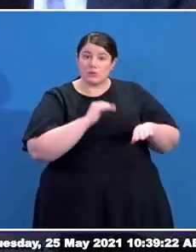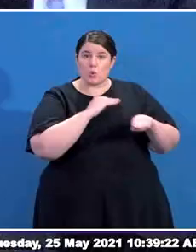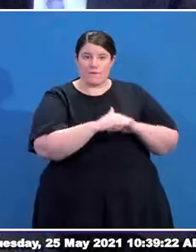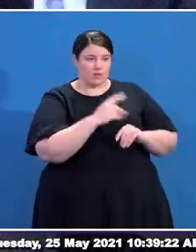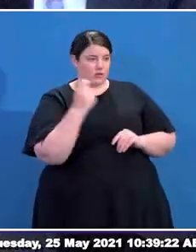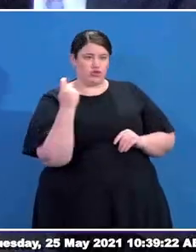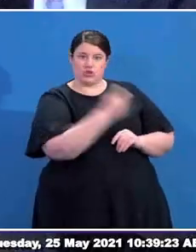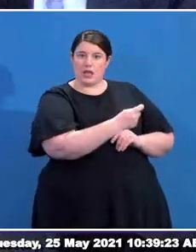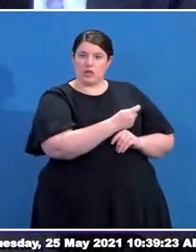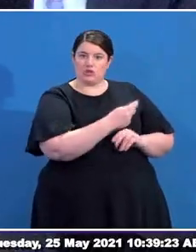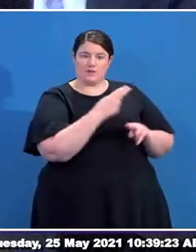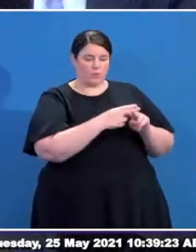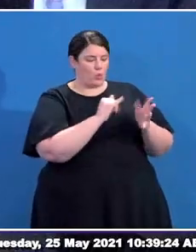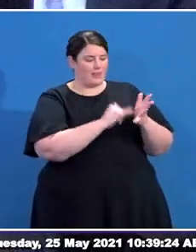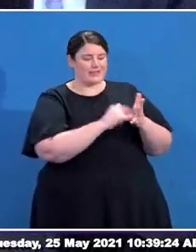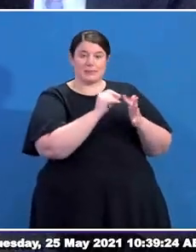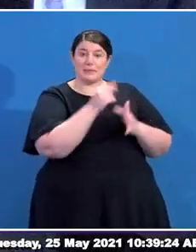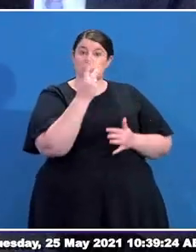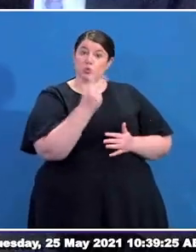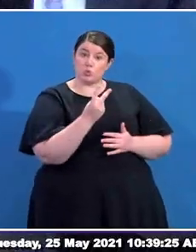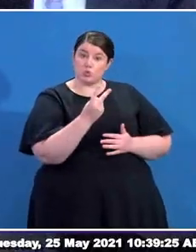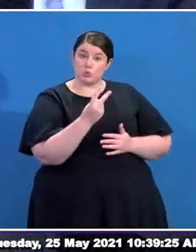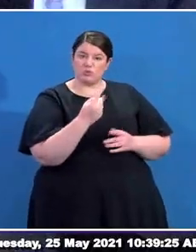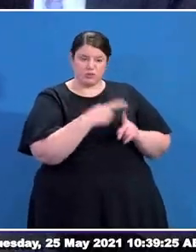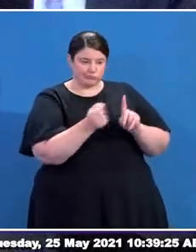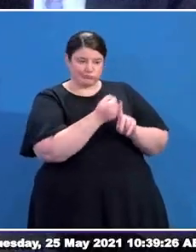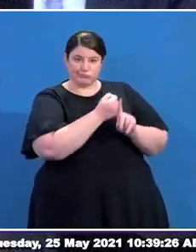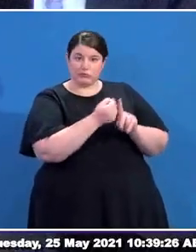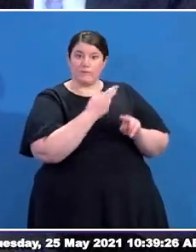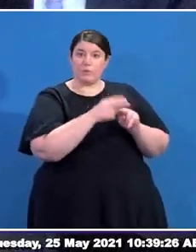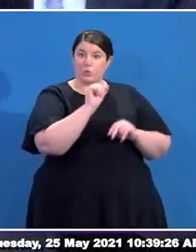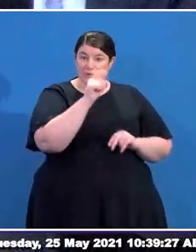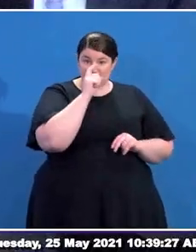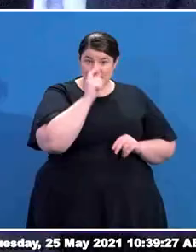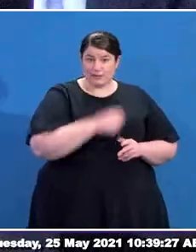with respect to SP2 and the alleged assault of Melissa? I did.